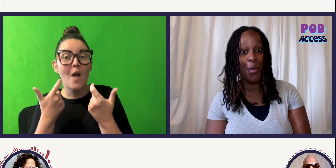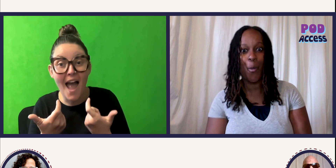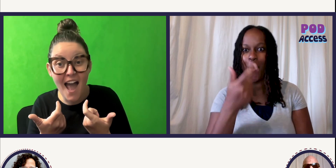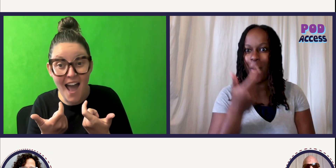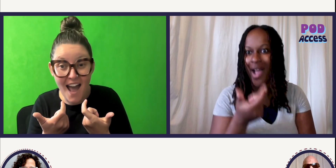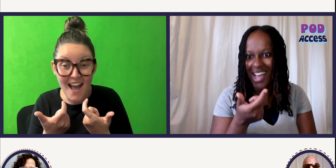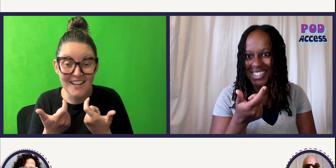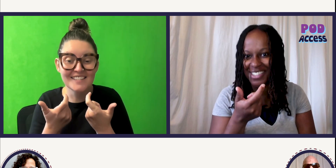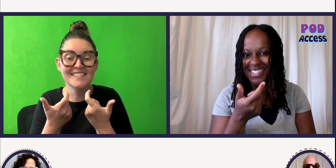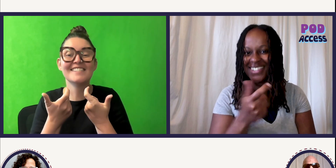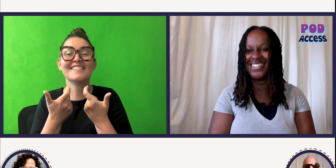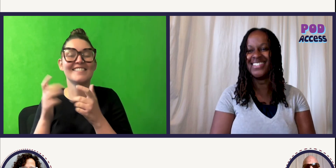Watch!!